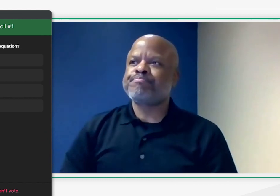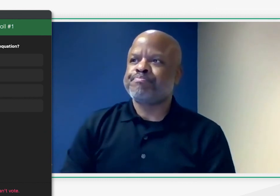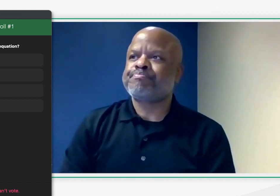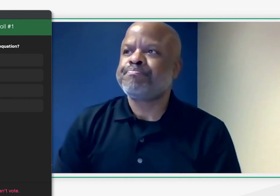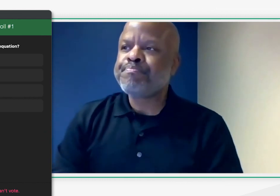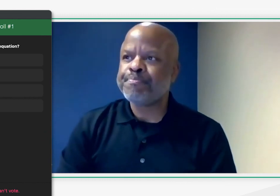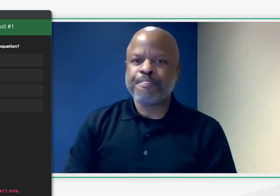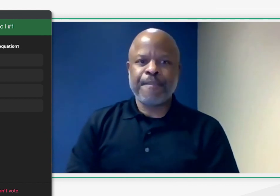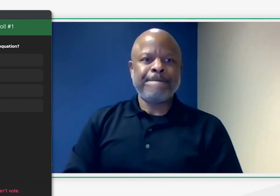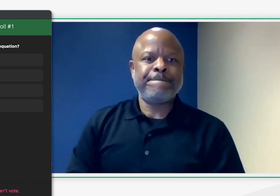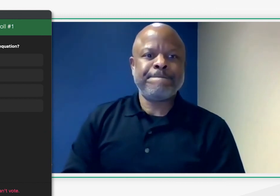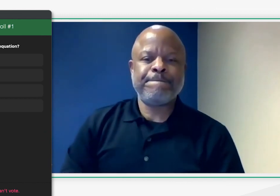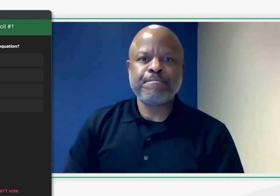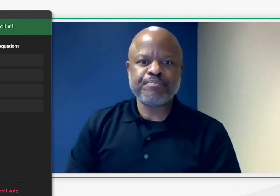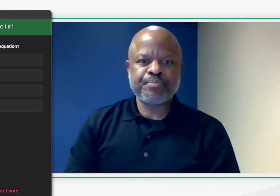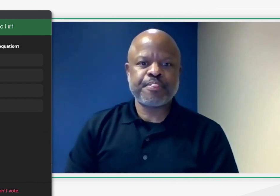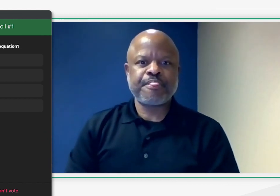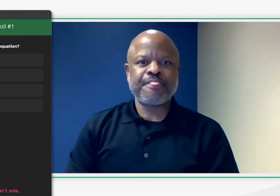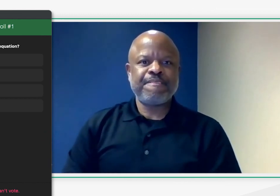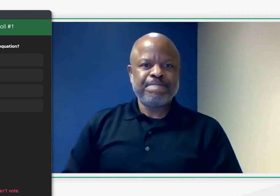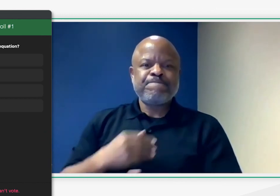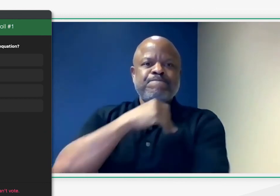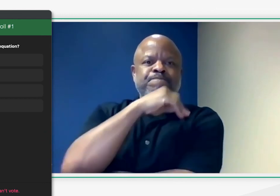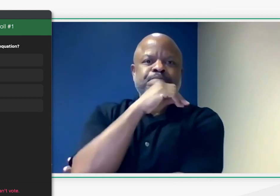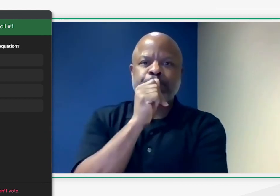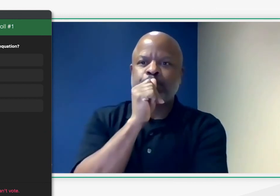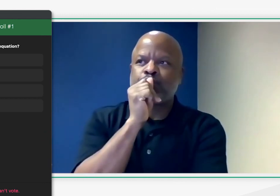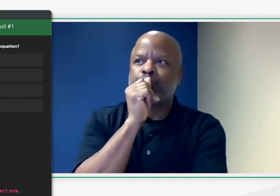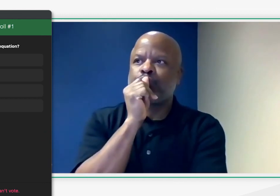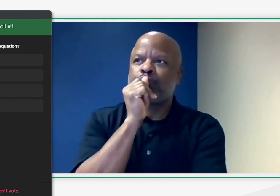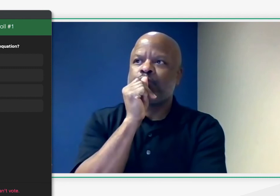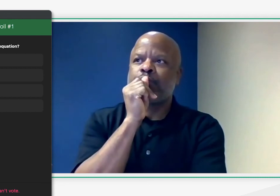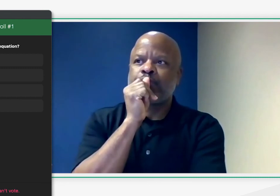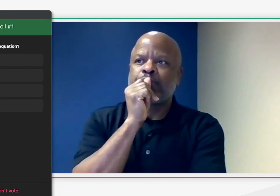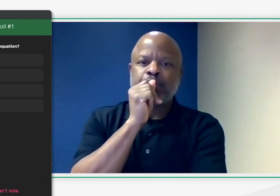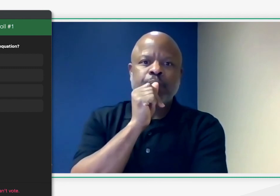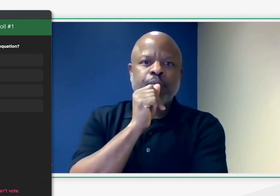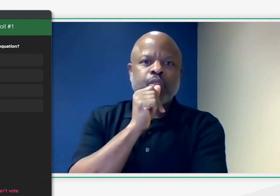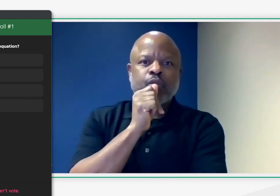or 60% – which one do you think is the appropriate ratio?